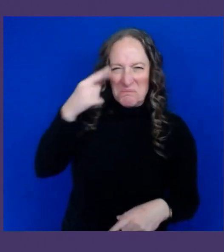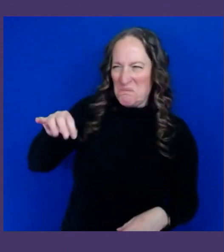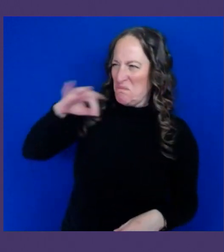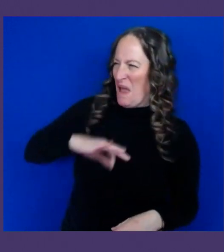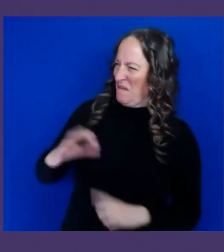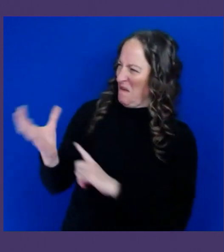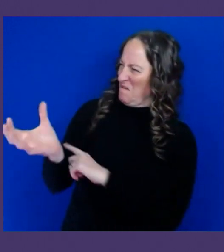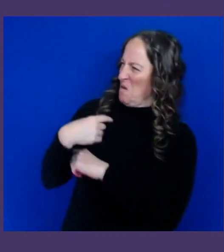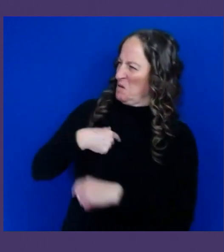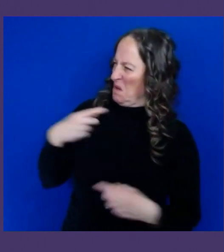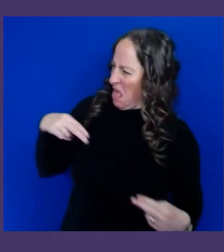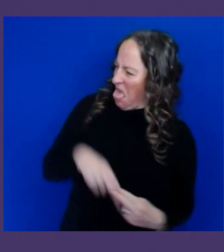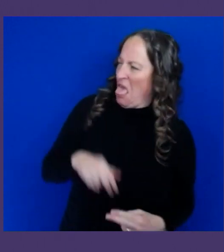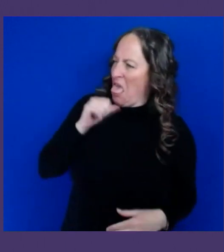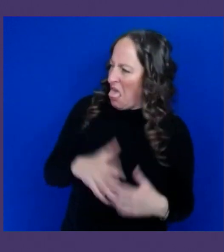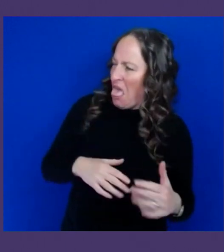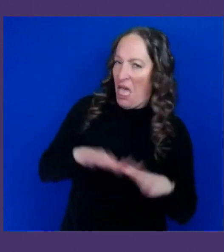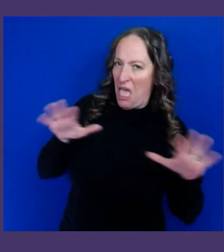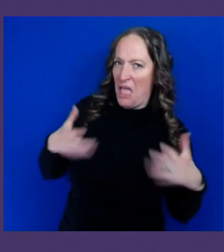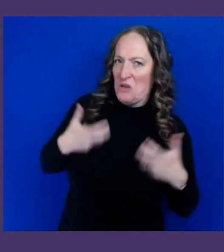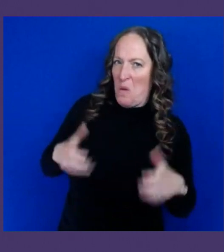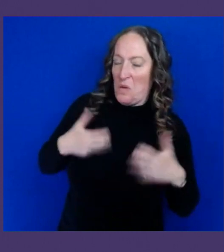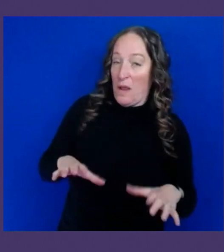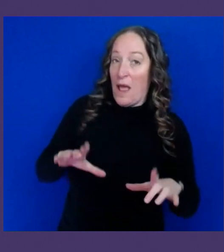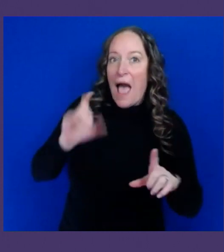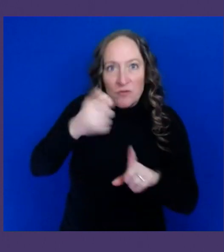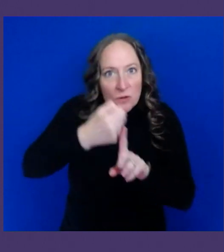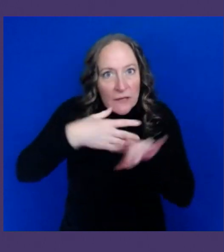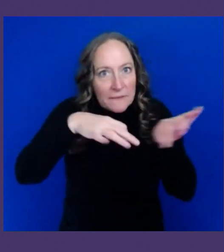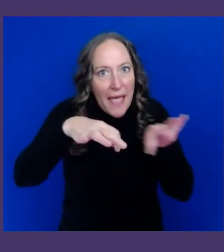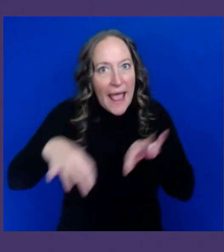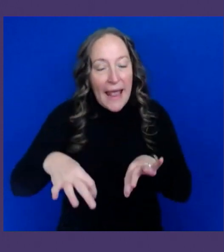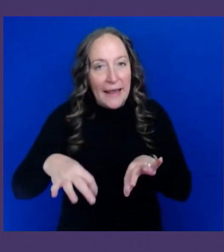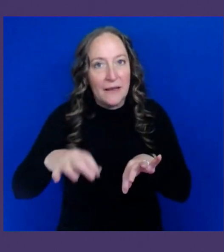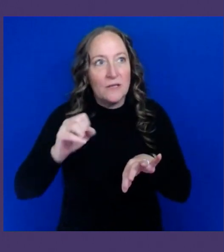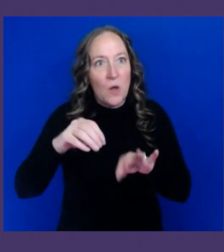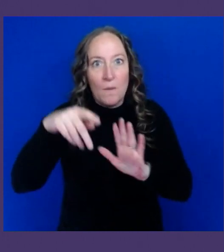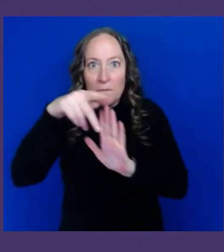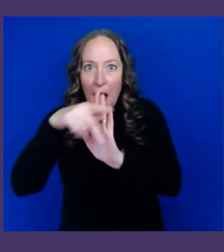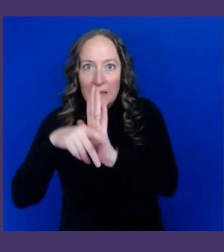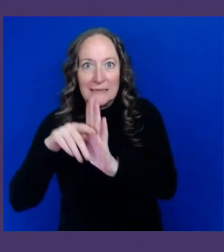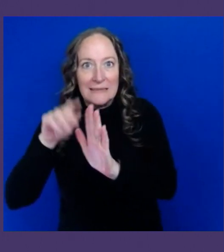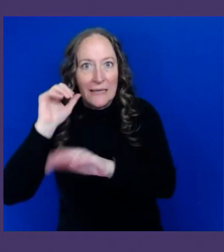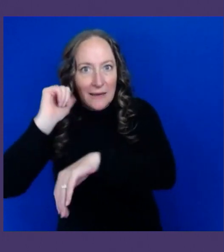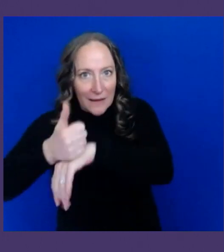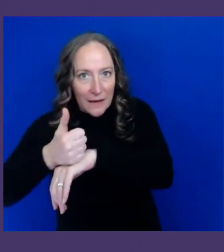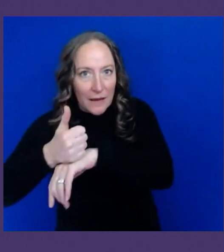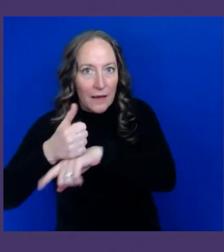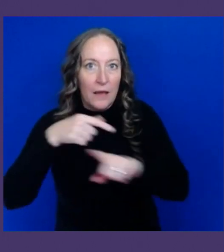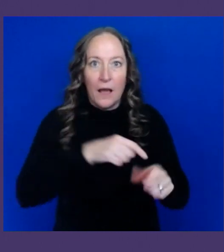Unless the reasons behind policy are well-understood, then compliance is going to be a major challenge, no matter what.